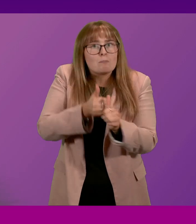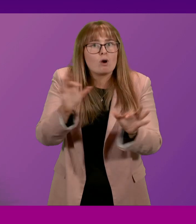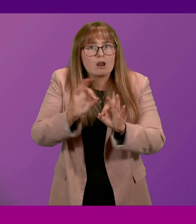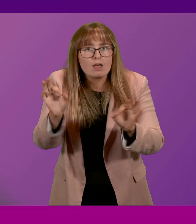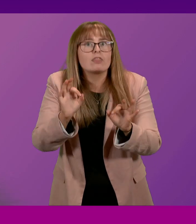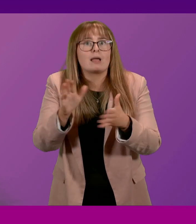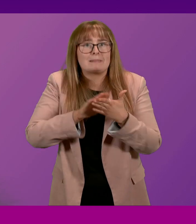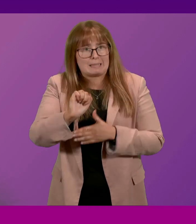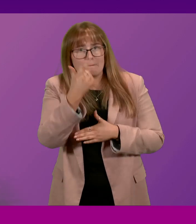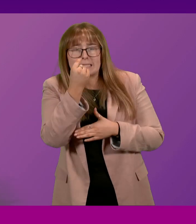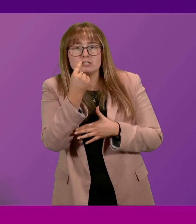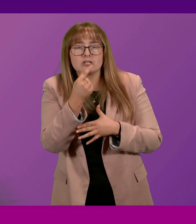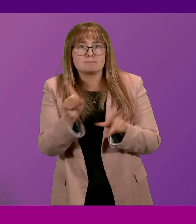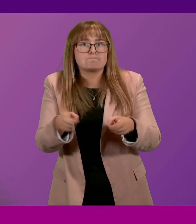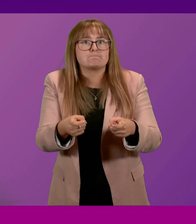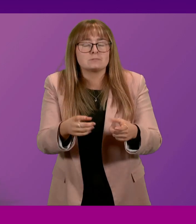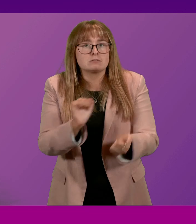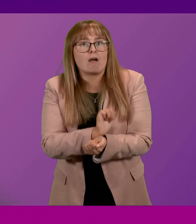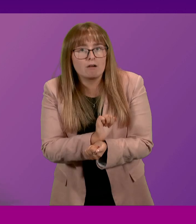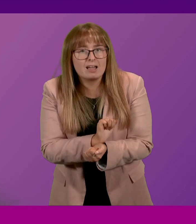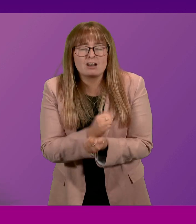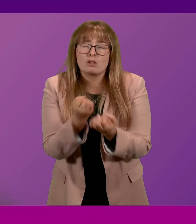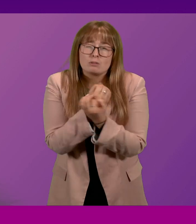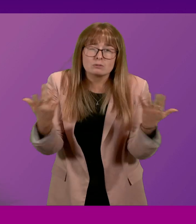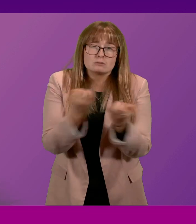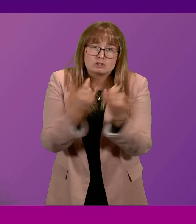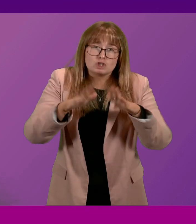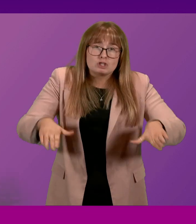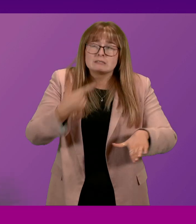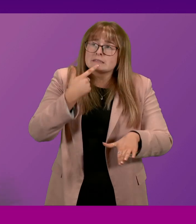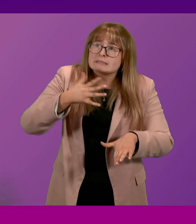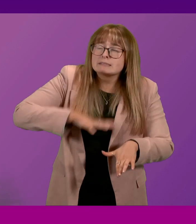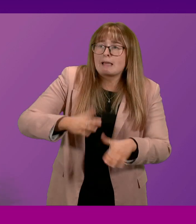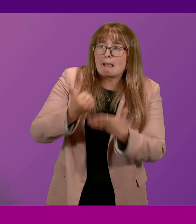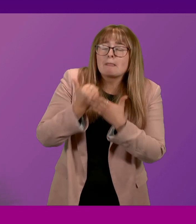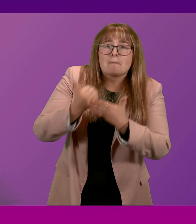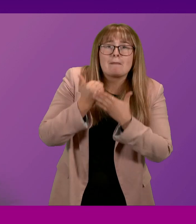back their potential; and thousands of children are crying out for help but being rejected by